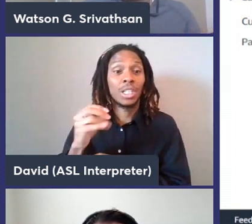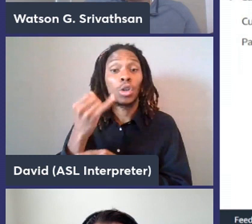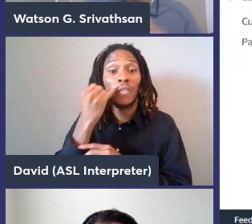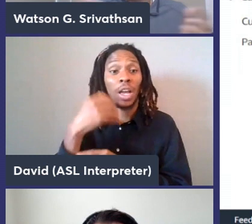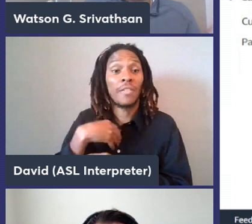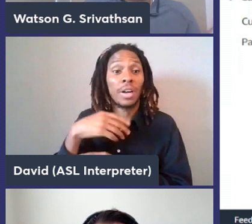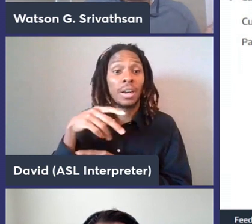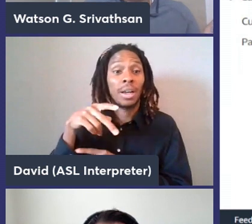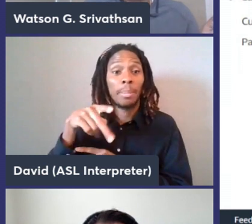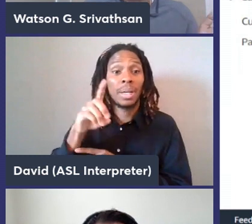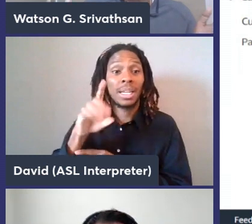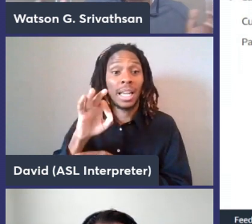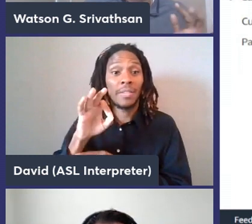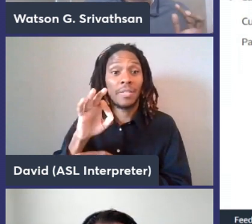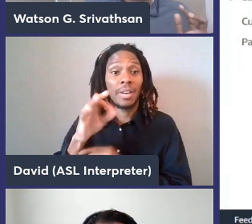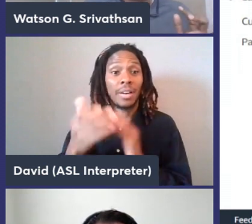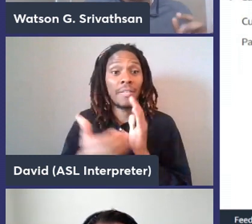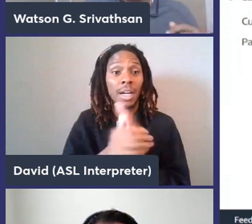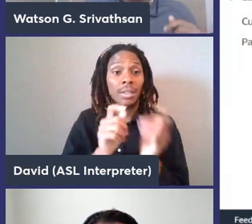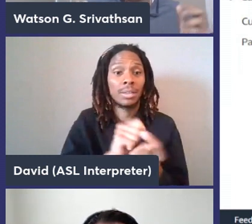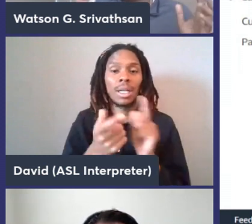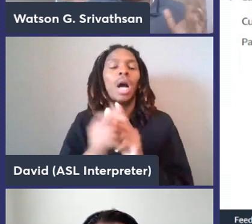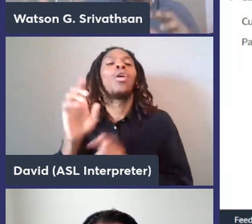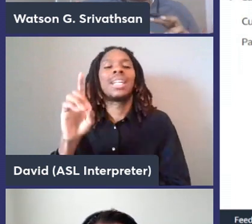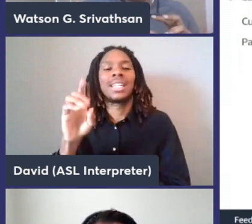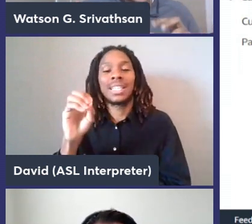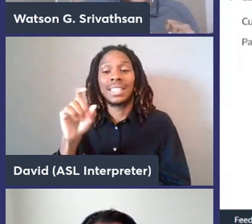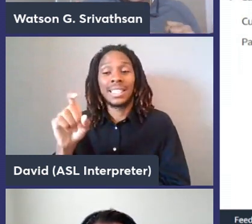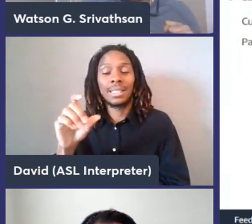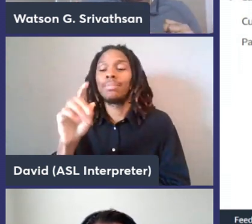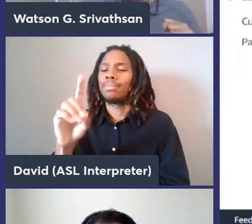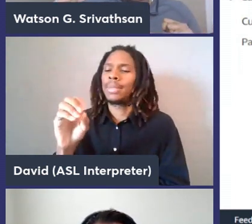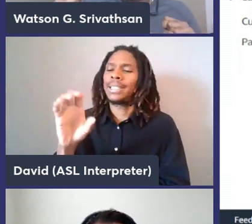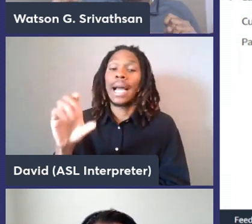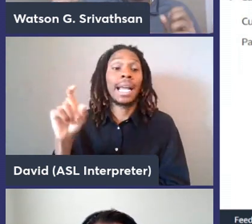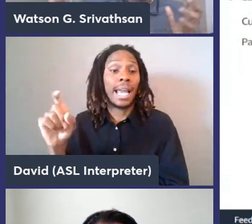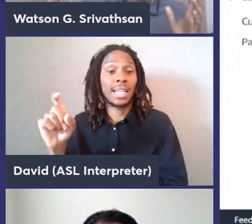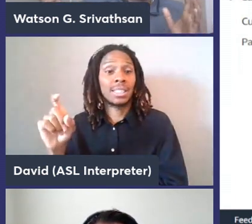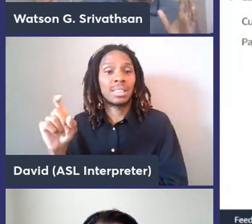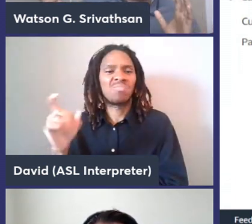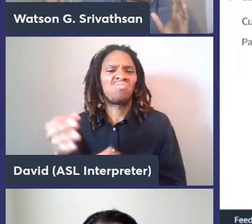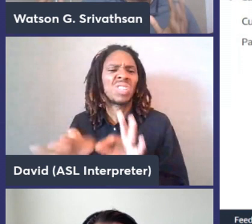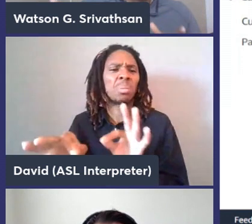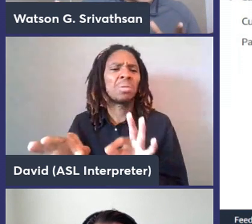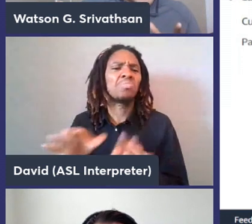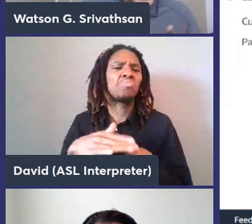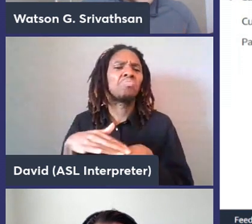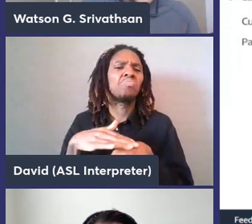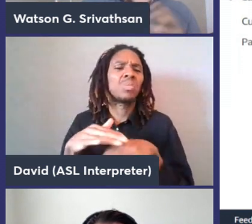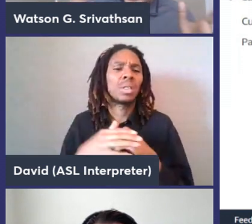if you can convert that to a DOCX file, it's fairly simple. Then you, Amazon Translate